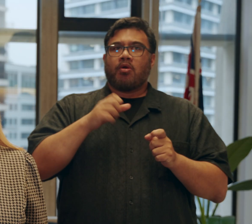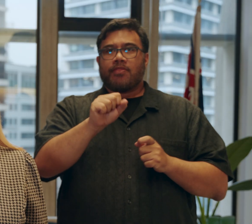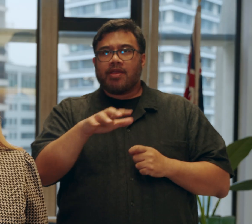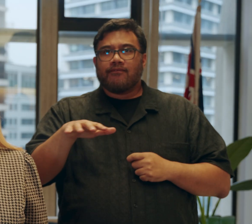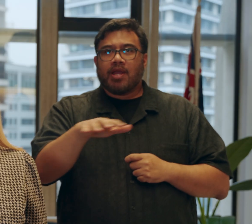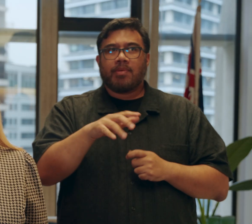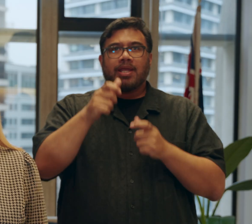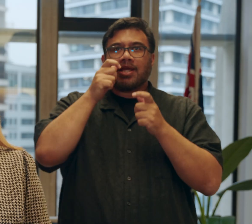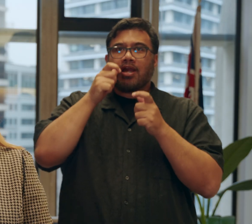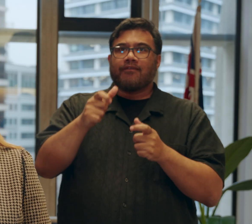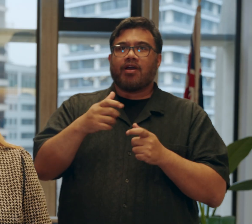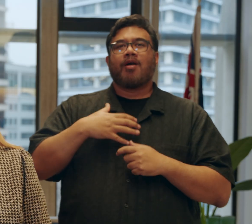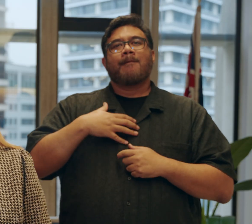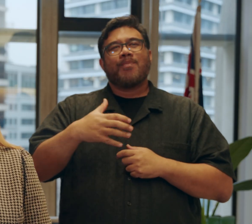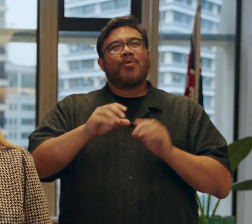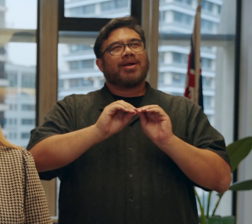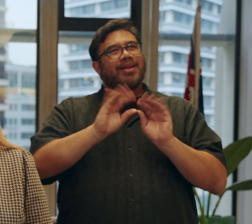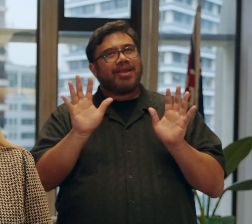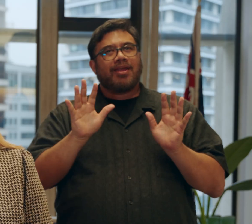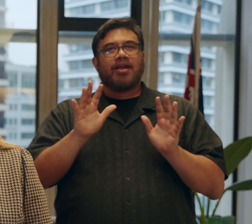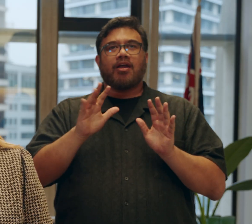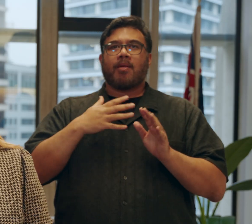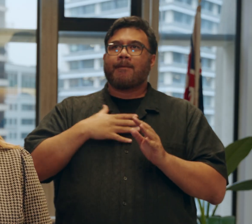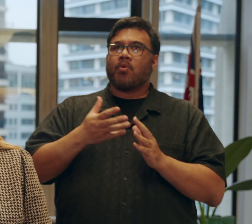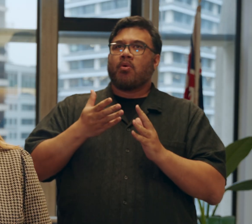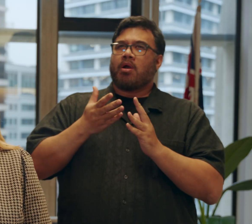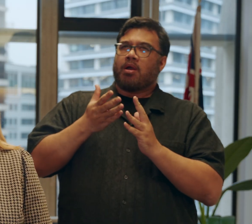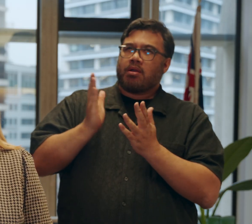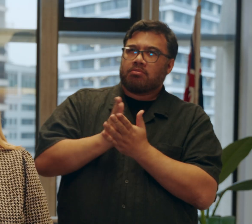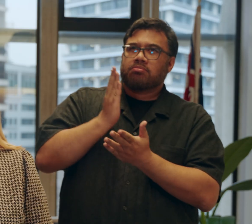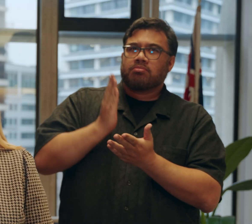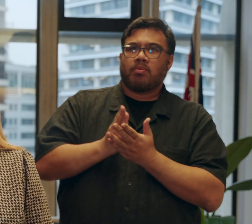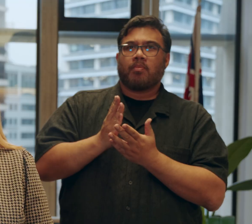and their families and carers much needed clarity, certainty and choice.